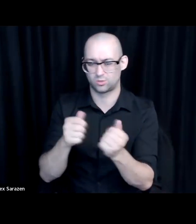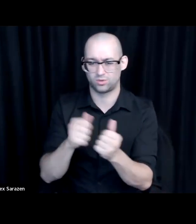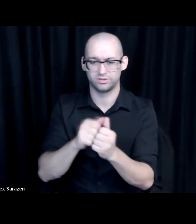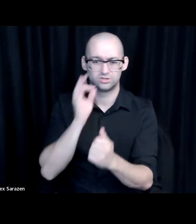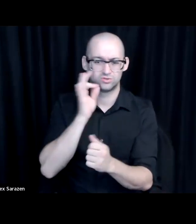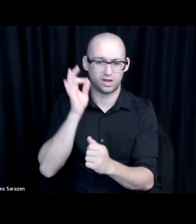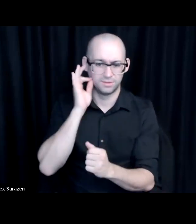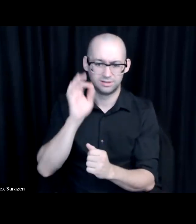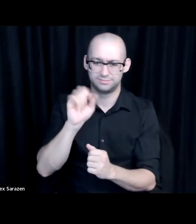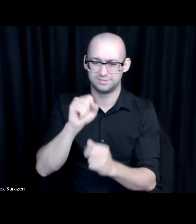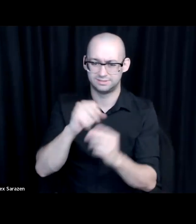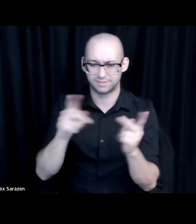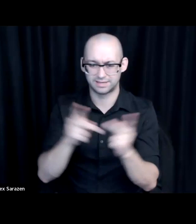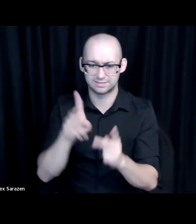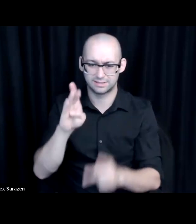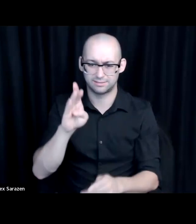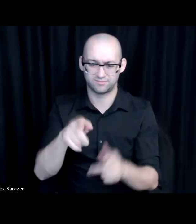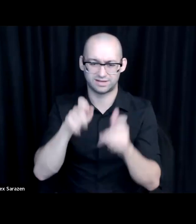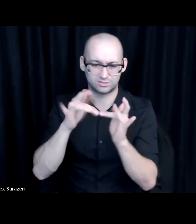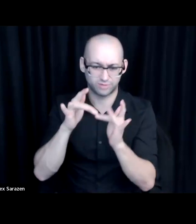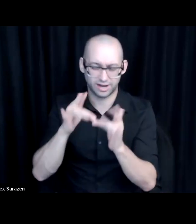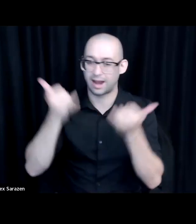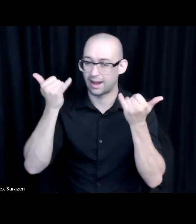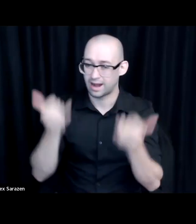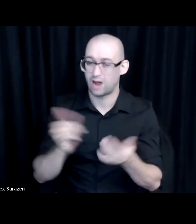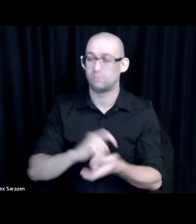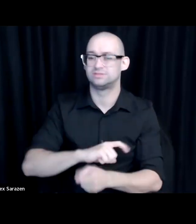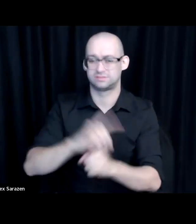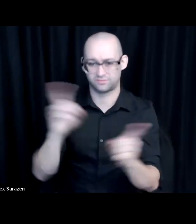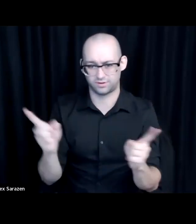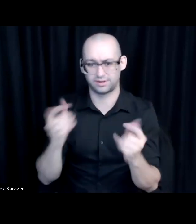broadband deployment. And now we're in a space where we're thinking critically about how we can